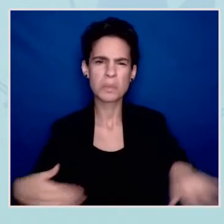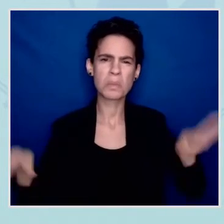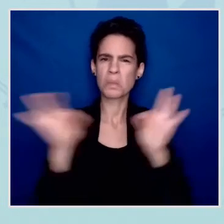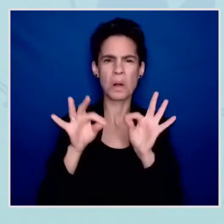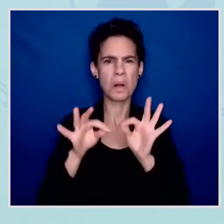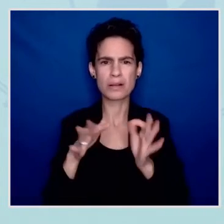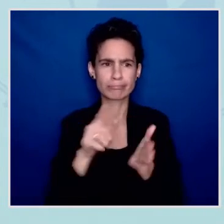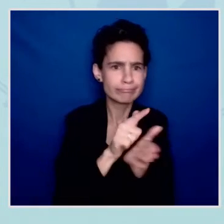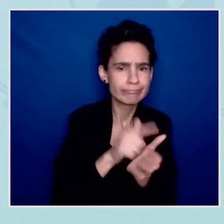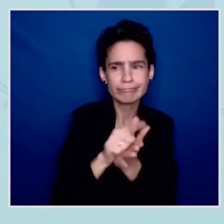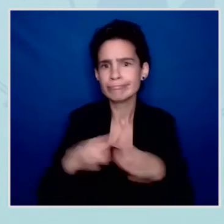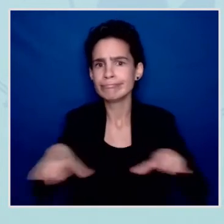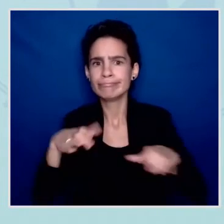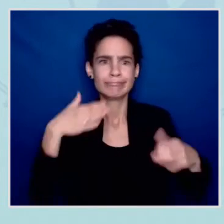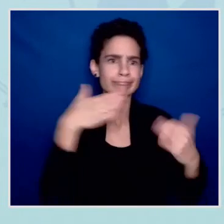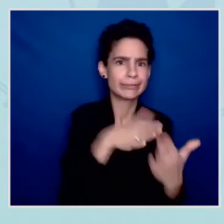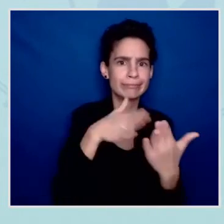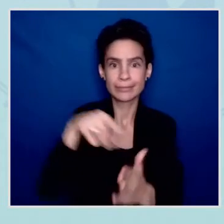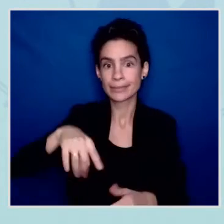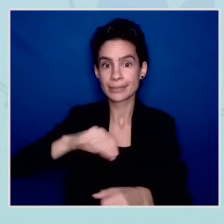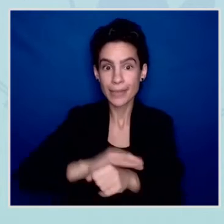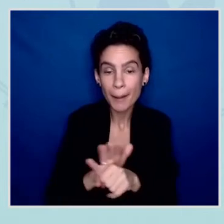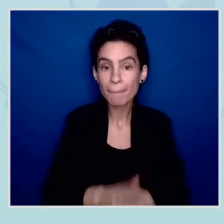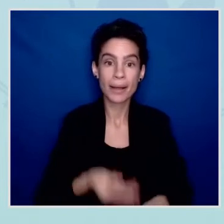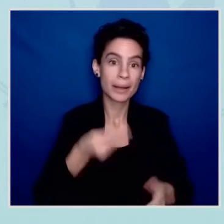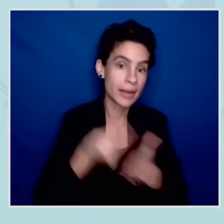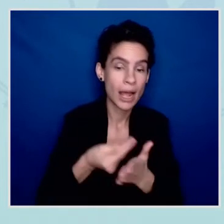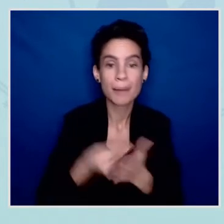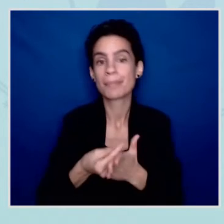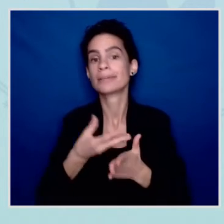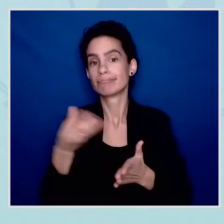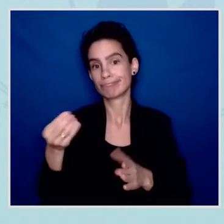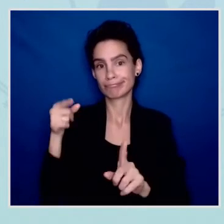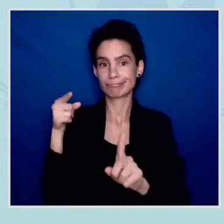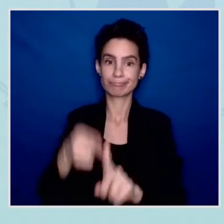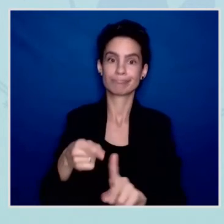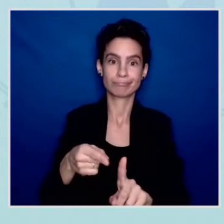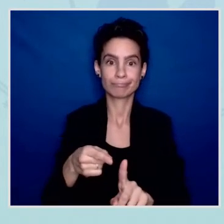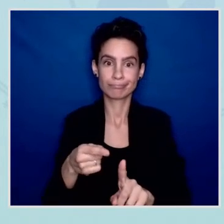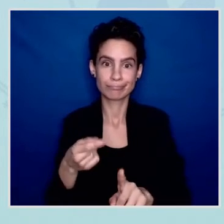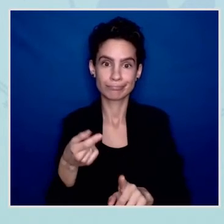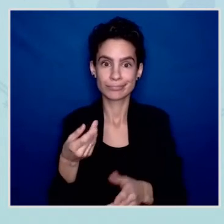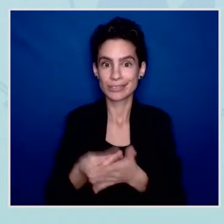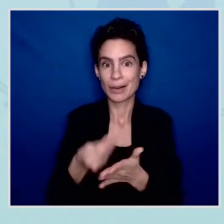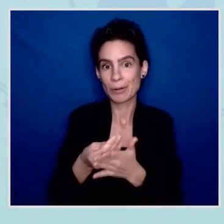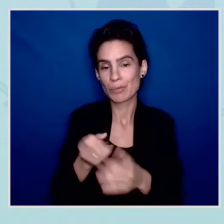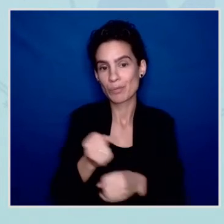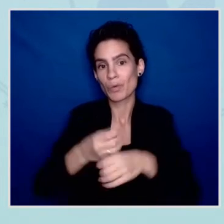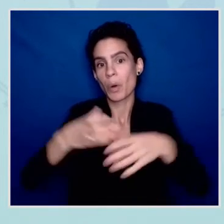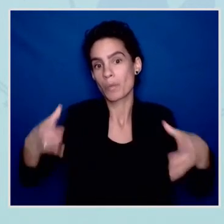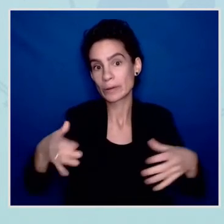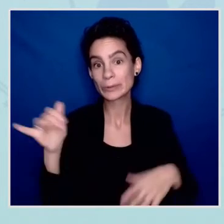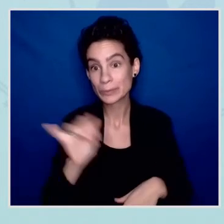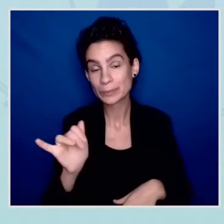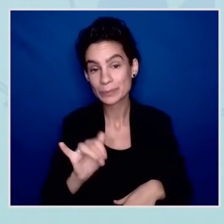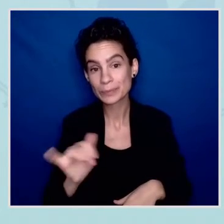THE GROUND RUNNING BECAUSE WHEN WE ARE SWORN IN, WE WILL BE INTRODUCING IMMEDIATELY